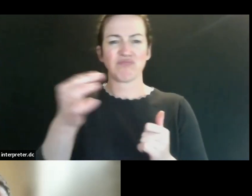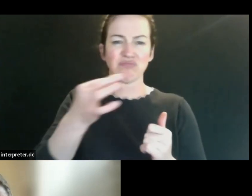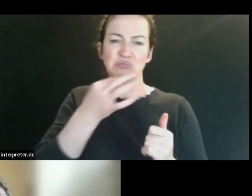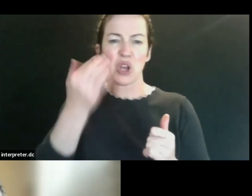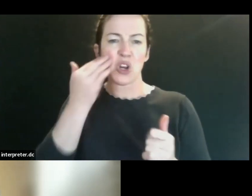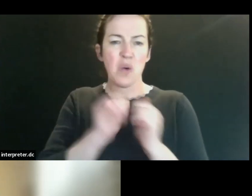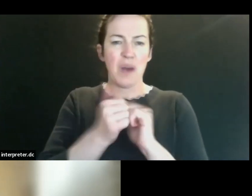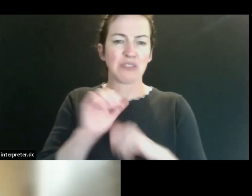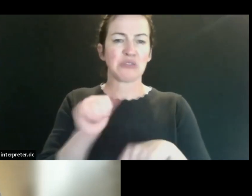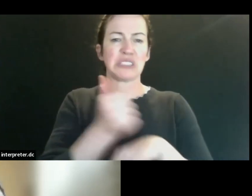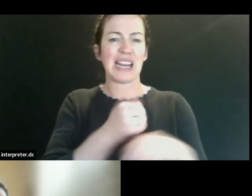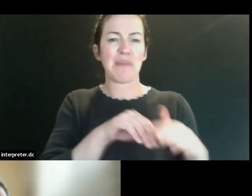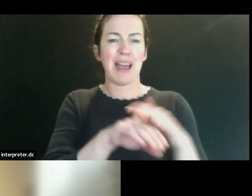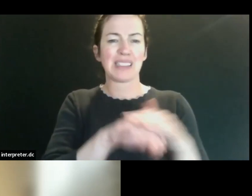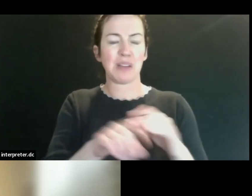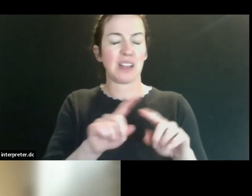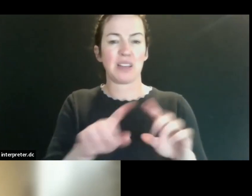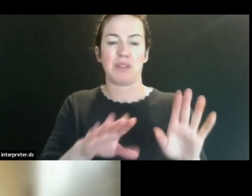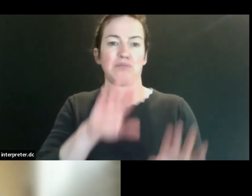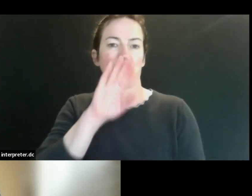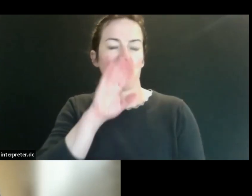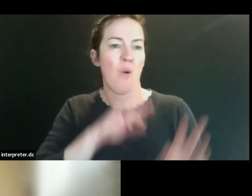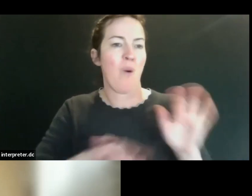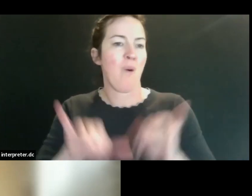you know, there were some things I could take right away to bring to my meetings. Because